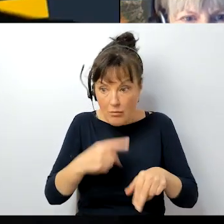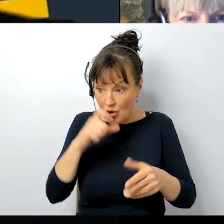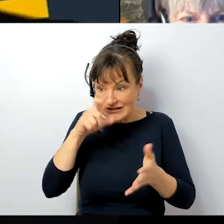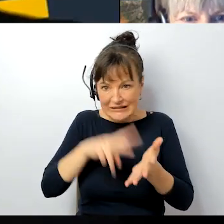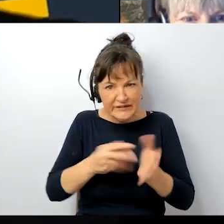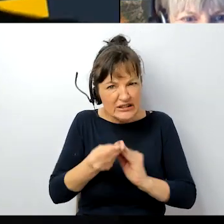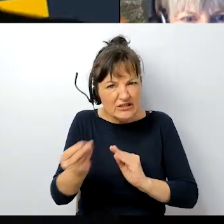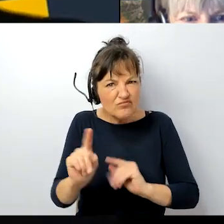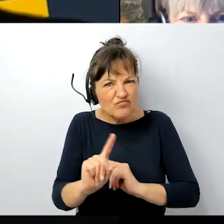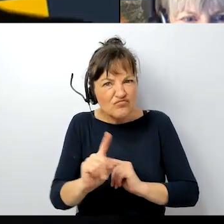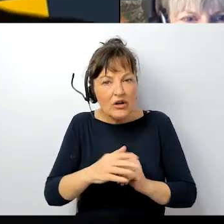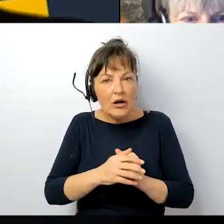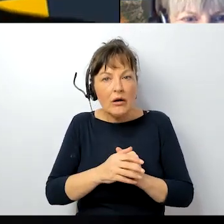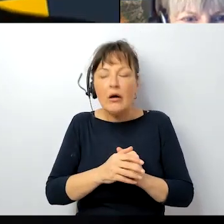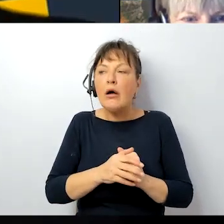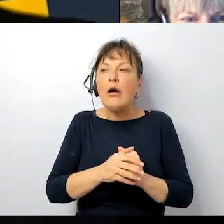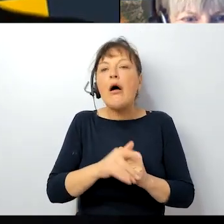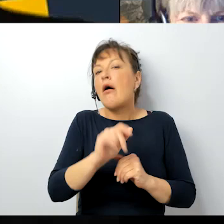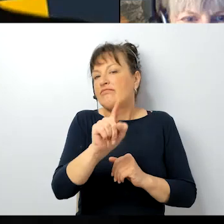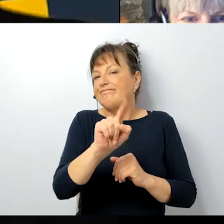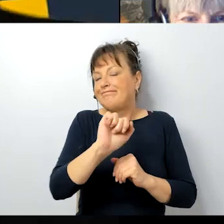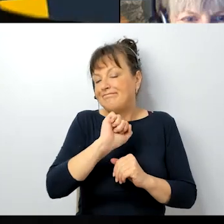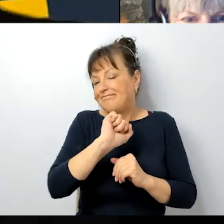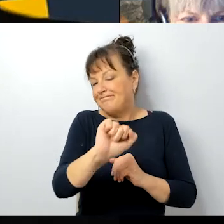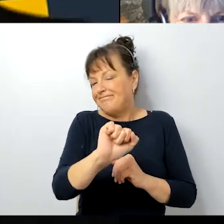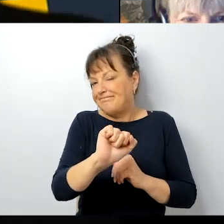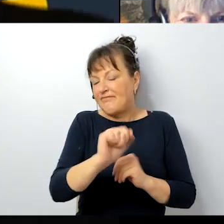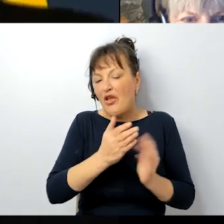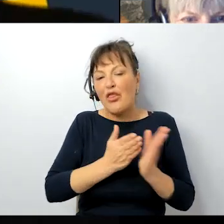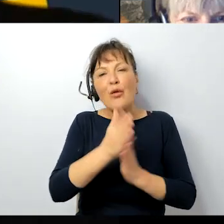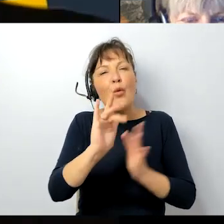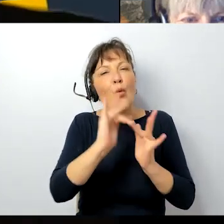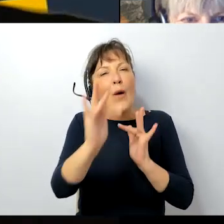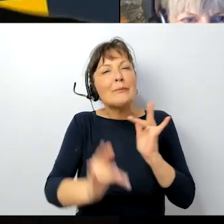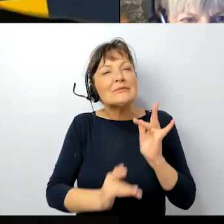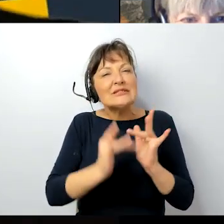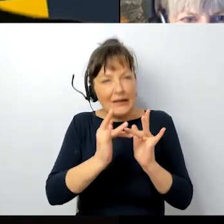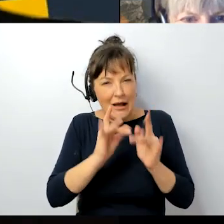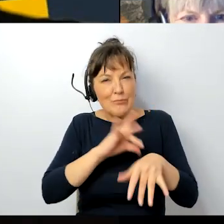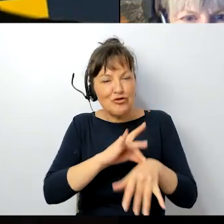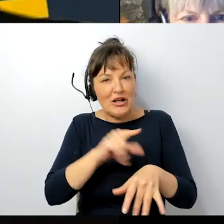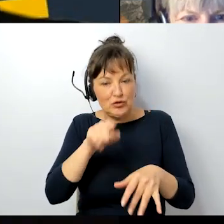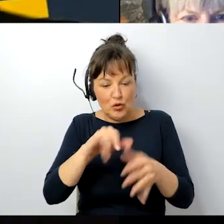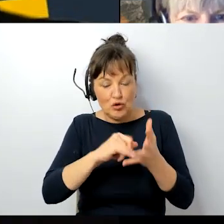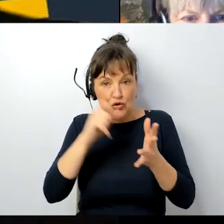was it through our website, was it an application form, did you have to submit a CV? It was through